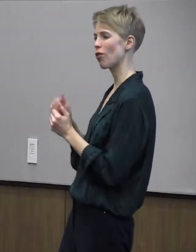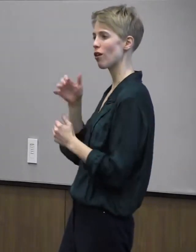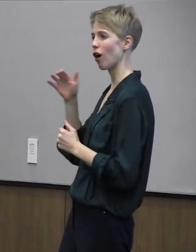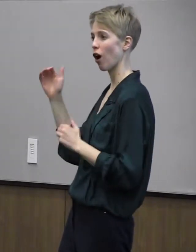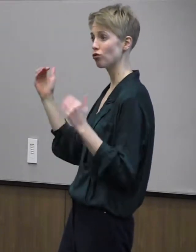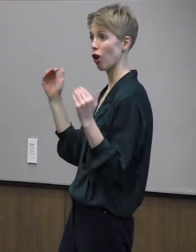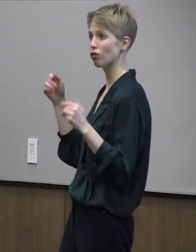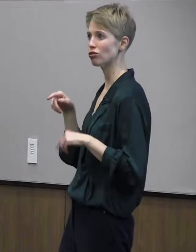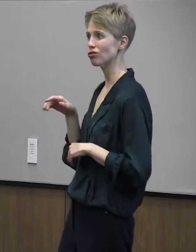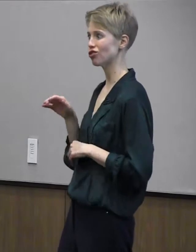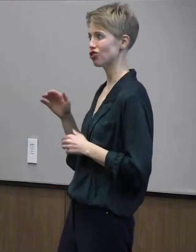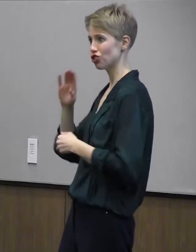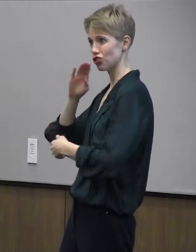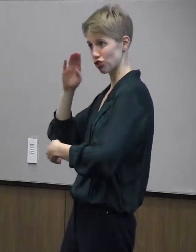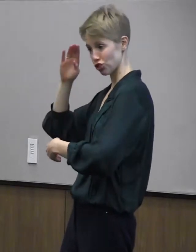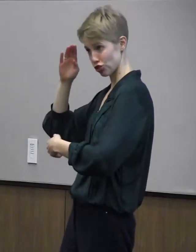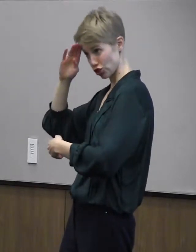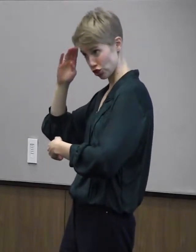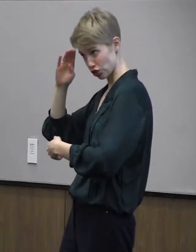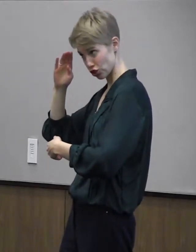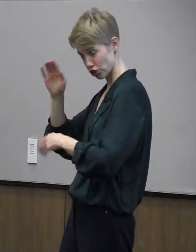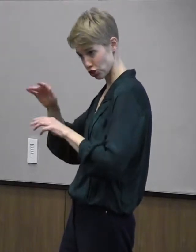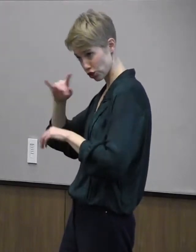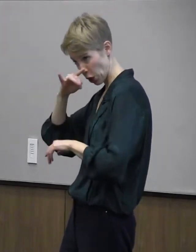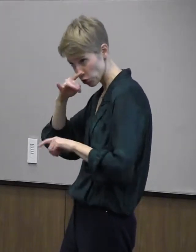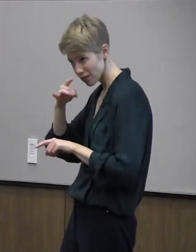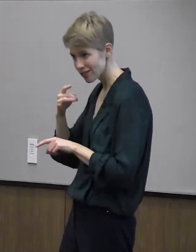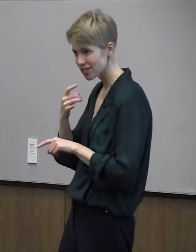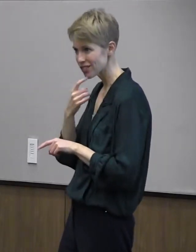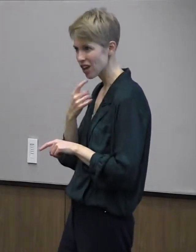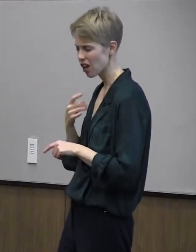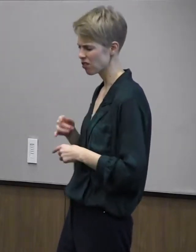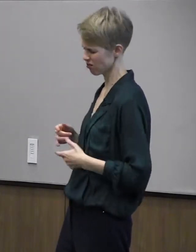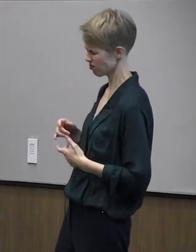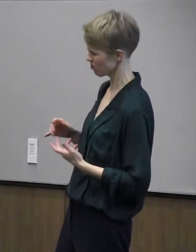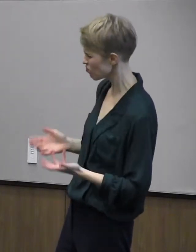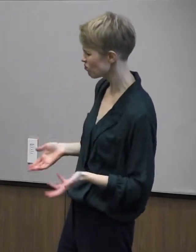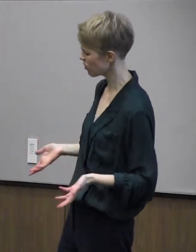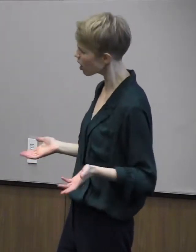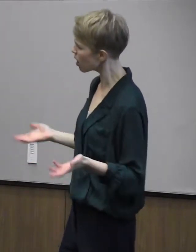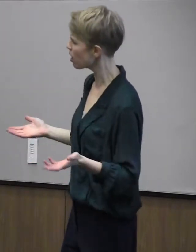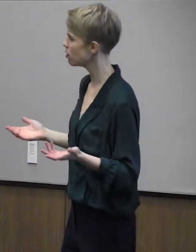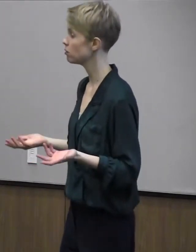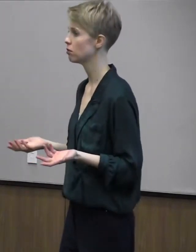which offered to any other young people would simply have terminated the